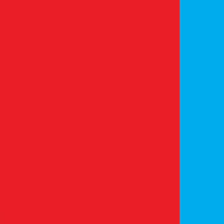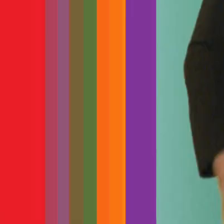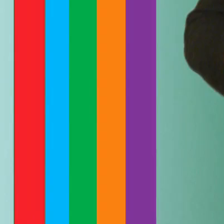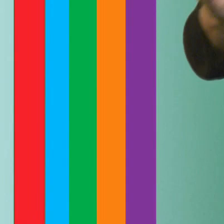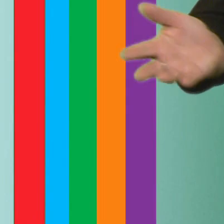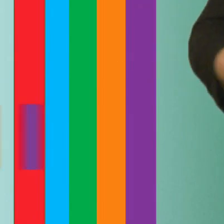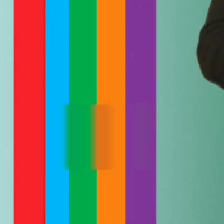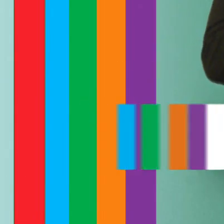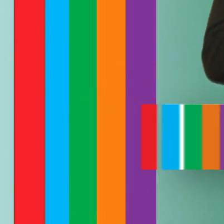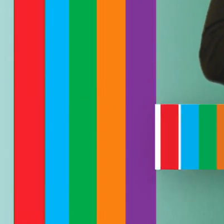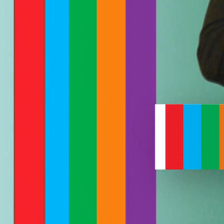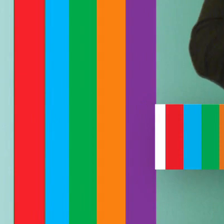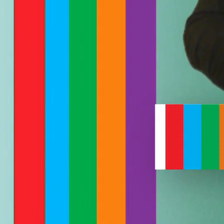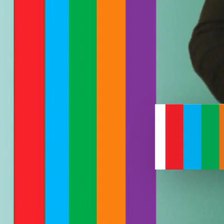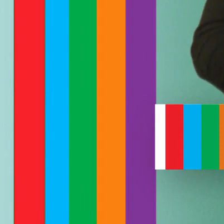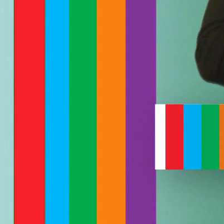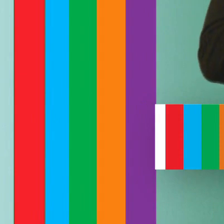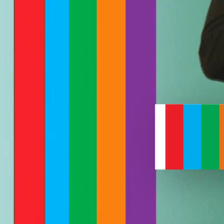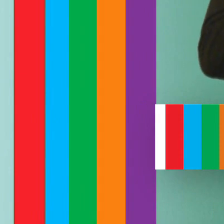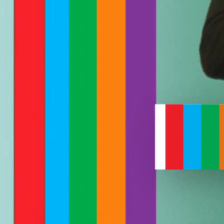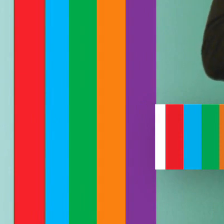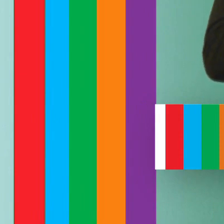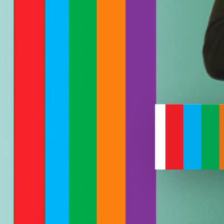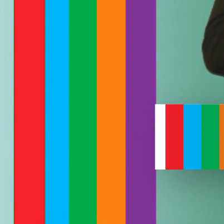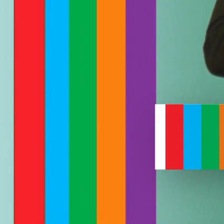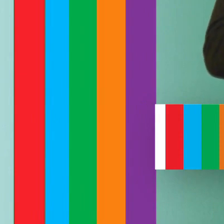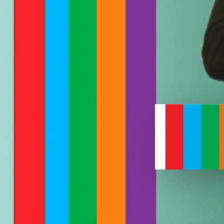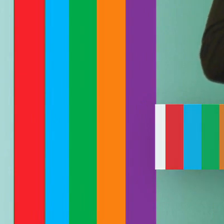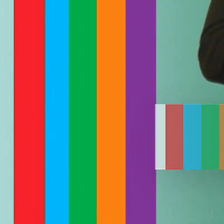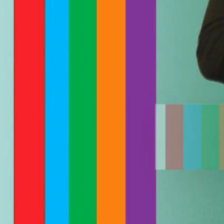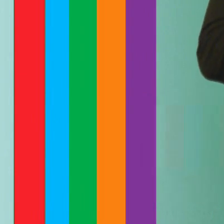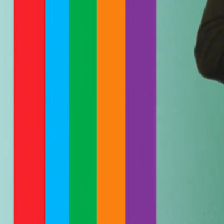Hello, upper primary. I'm Victoria Carthew, with you for another morning of lessons.